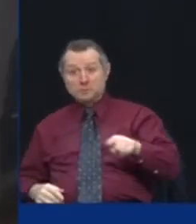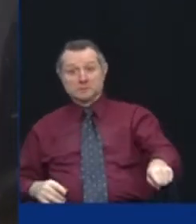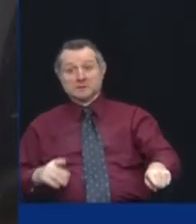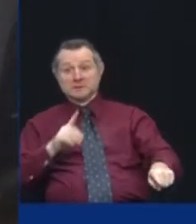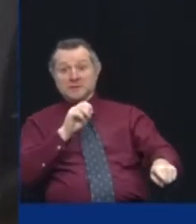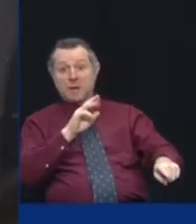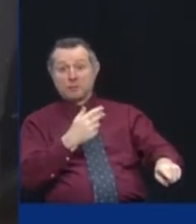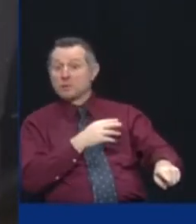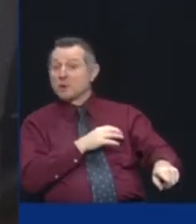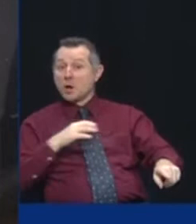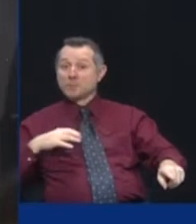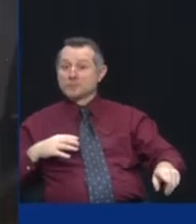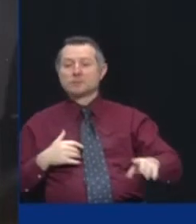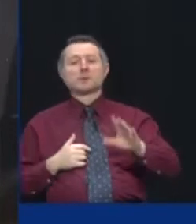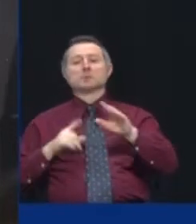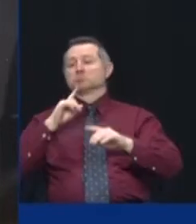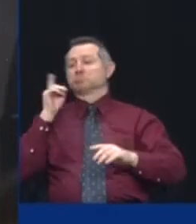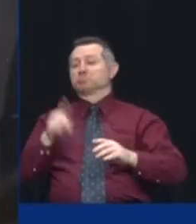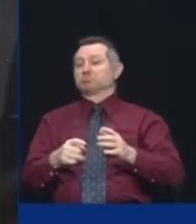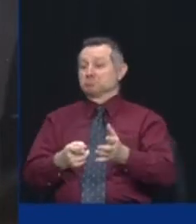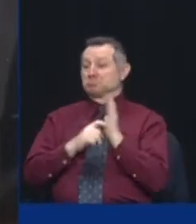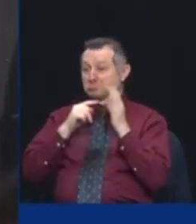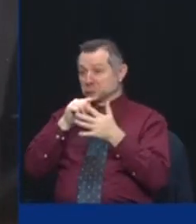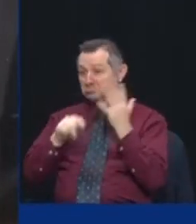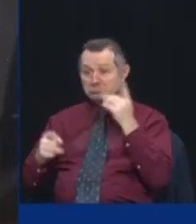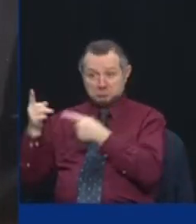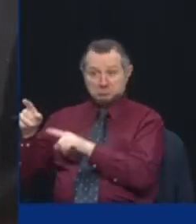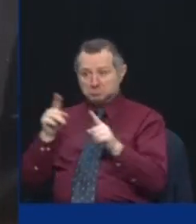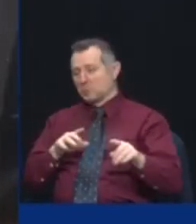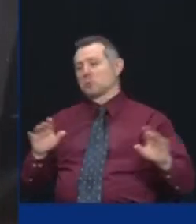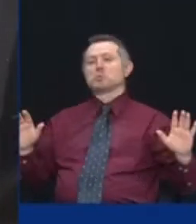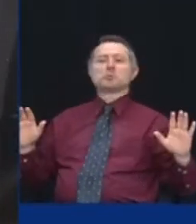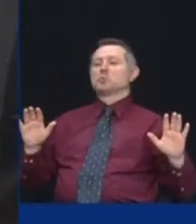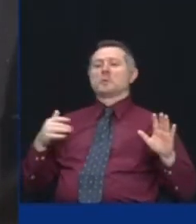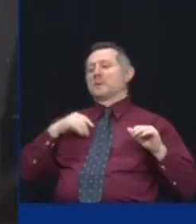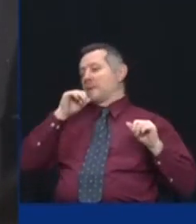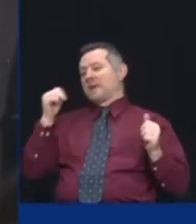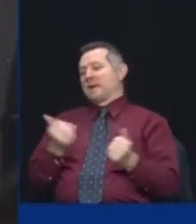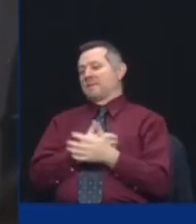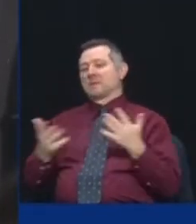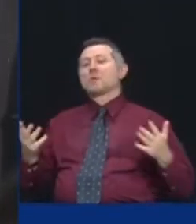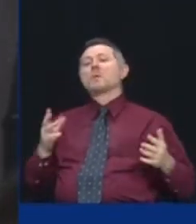WITH EVERYTHING THE GOVERNOR AND THE COMMISSIONER HAVE MANDATED.